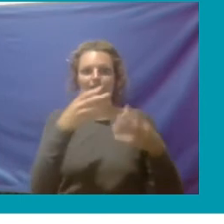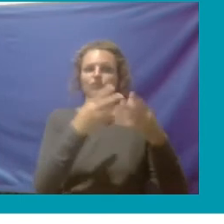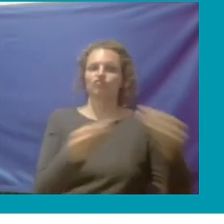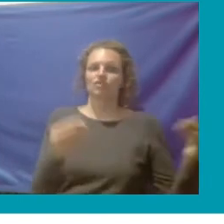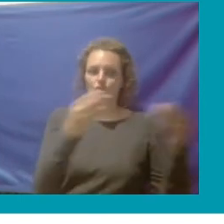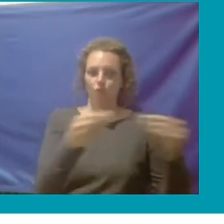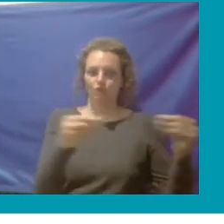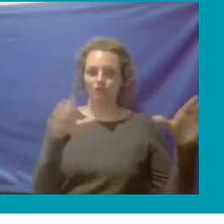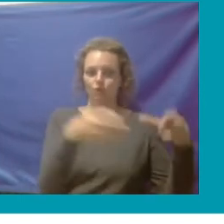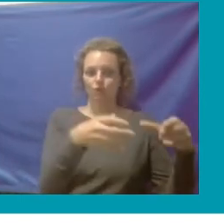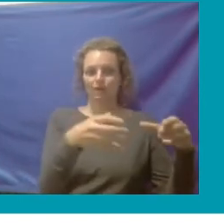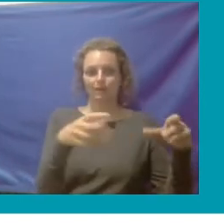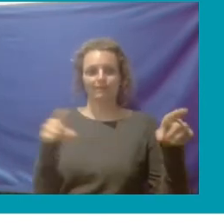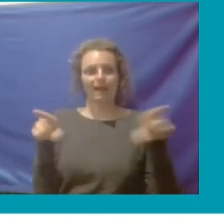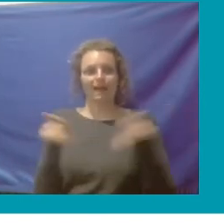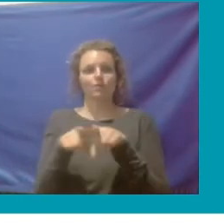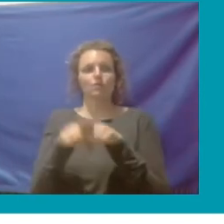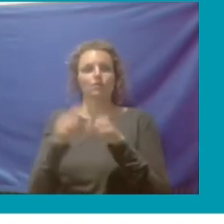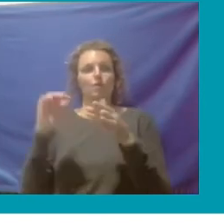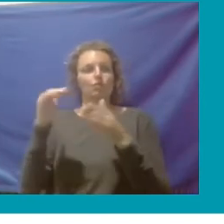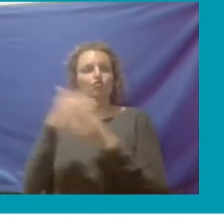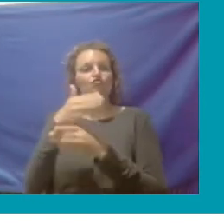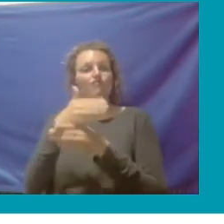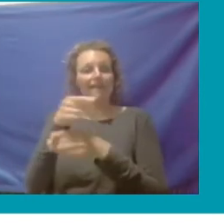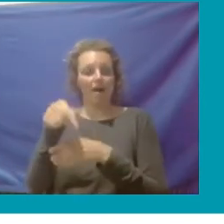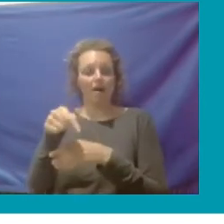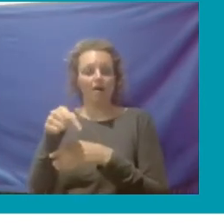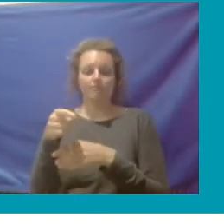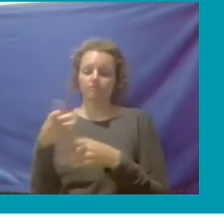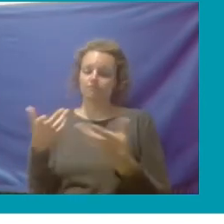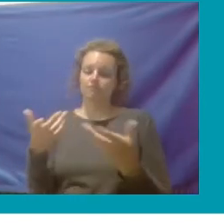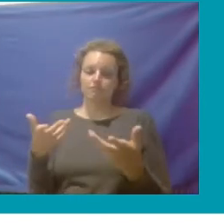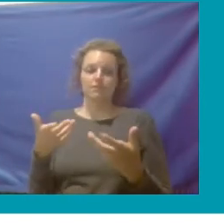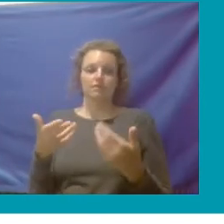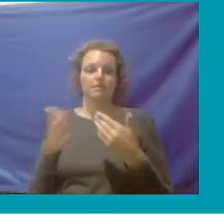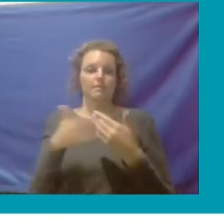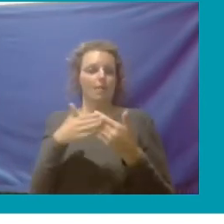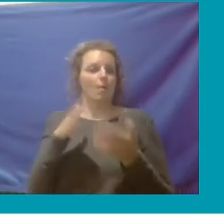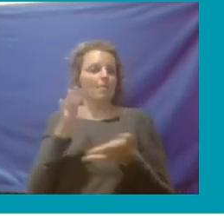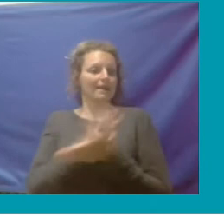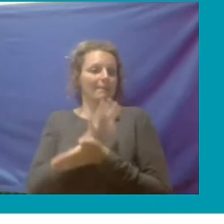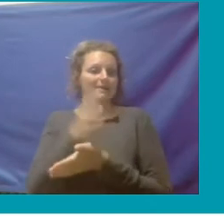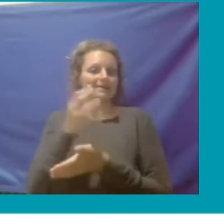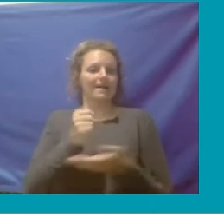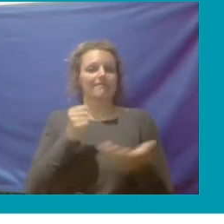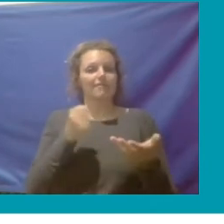they're more than happy to have a conversation with you an exploration session.